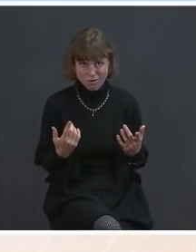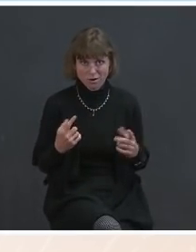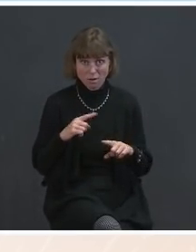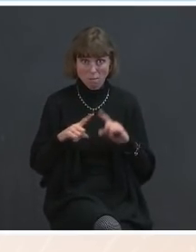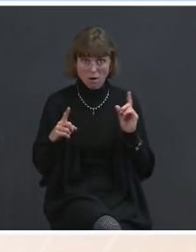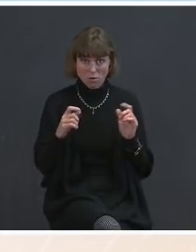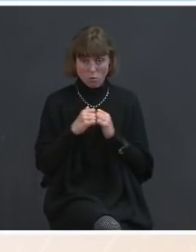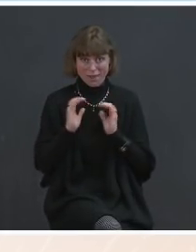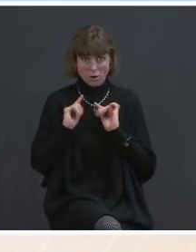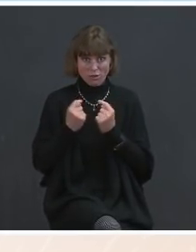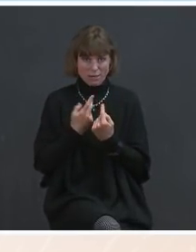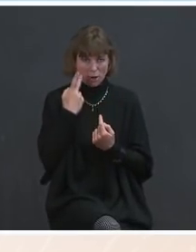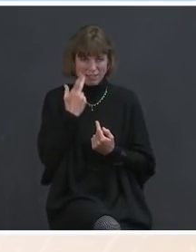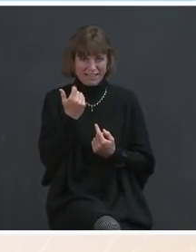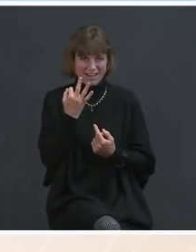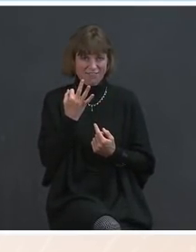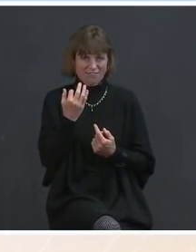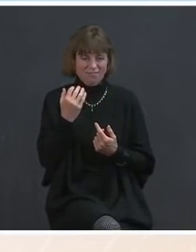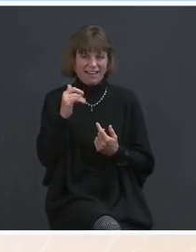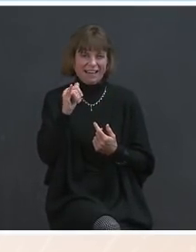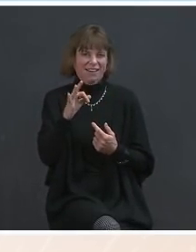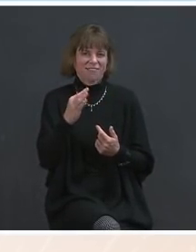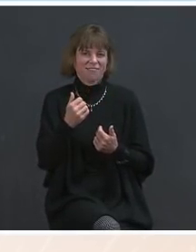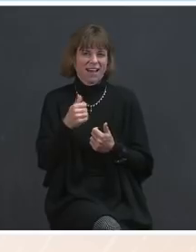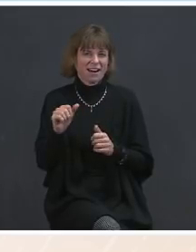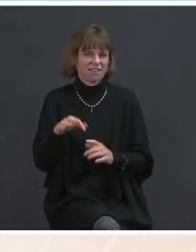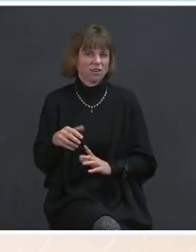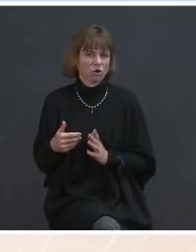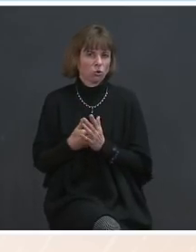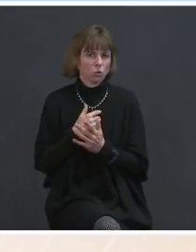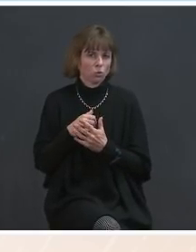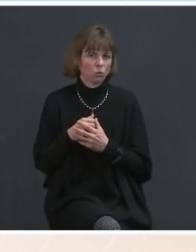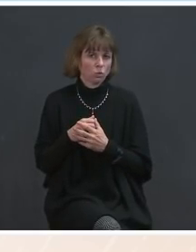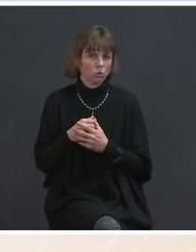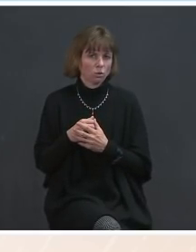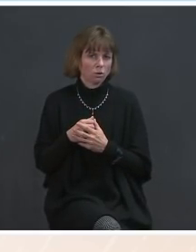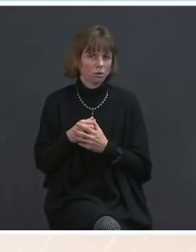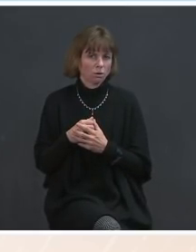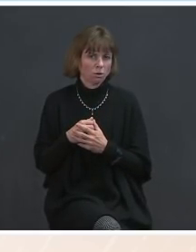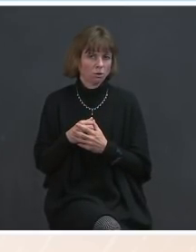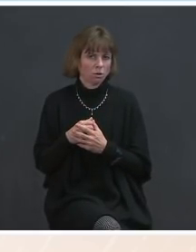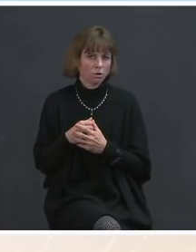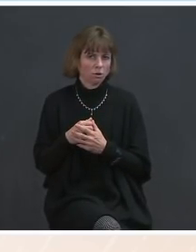to this report from this weekend. The Press: And then, also, you know, on Cuomo -- just following up from an earlier question --